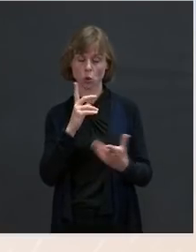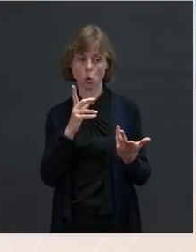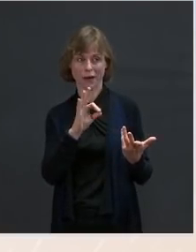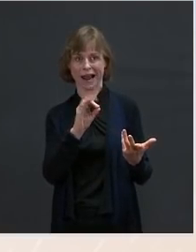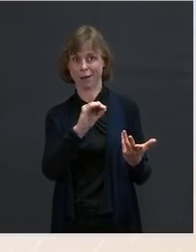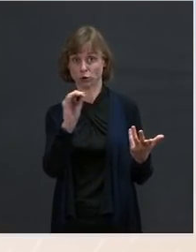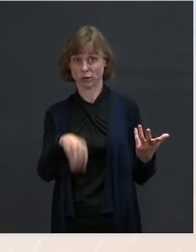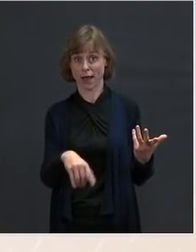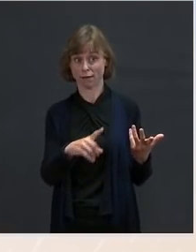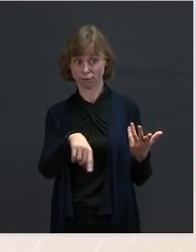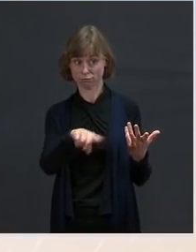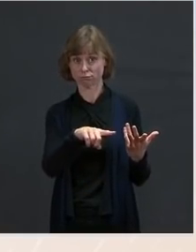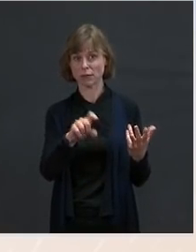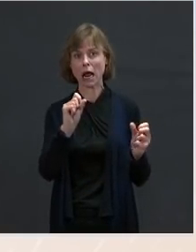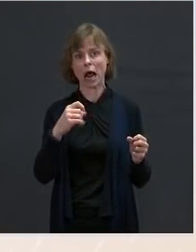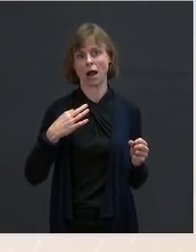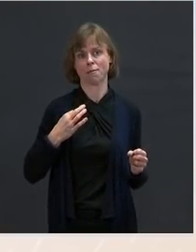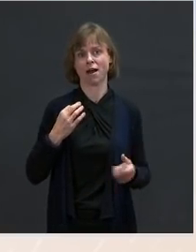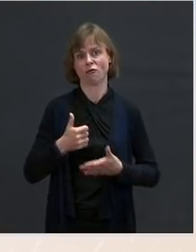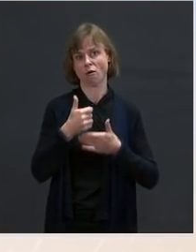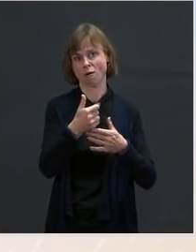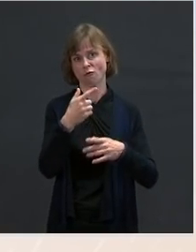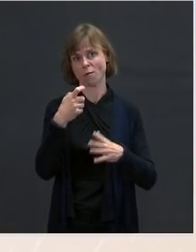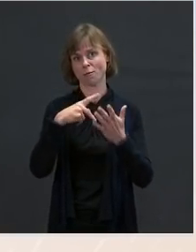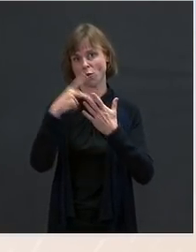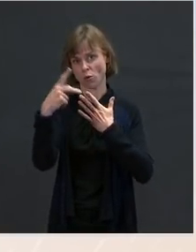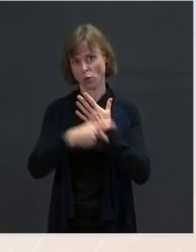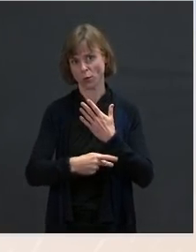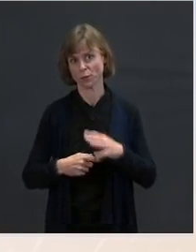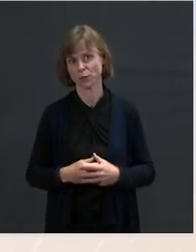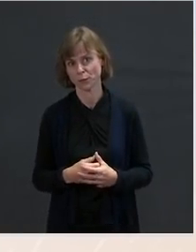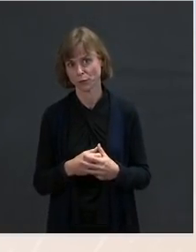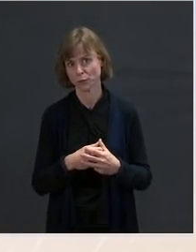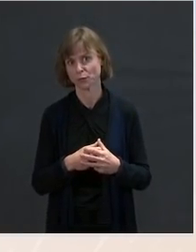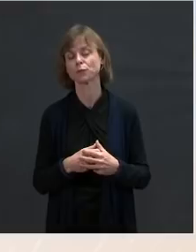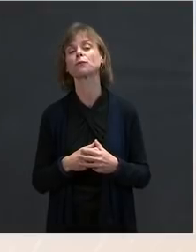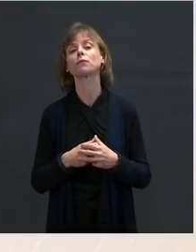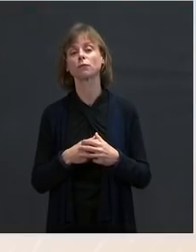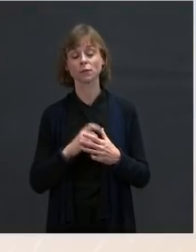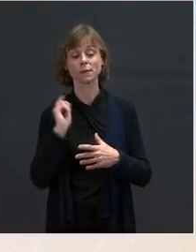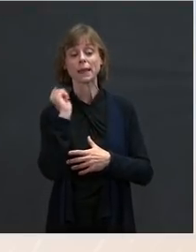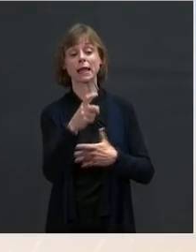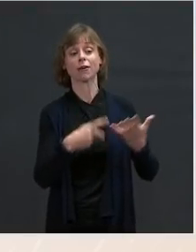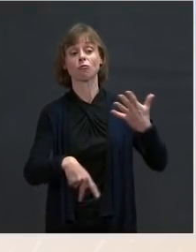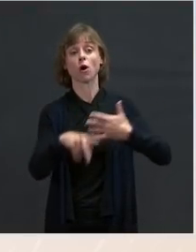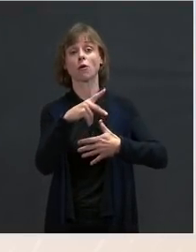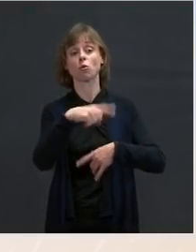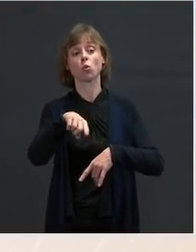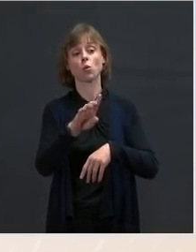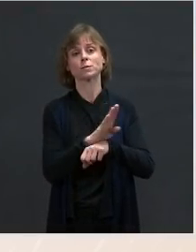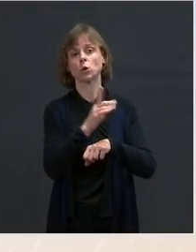can apply for relief through the program. So they -- but that we prioritize support to businesses who were previously left behind.